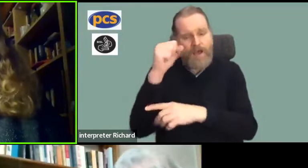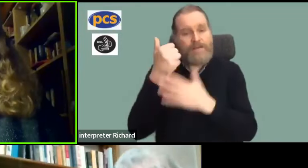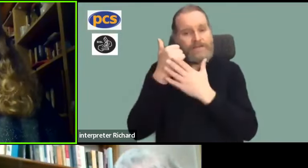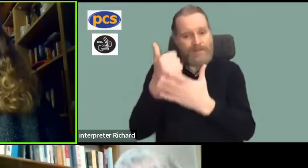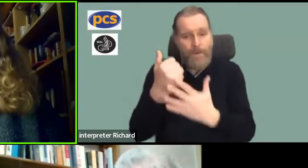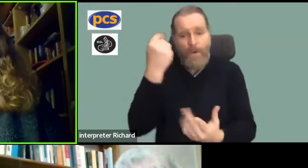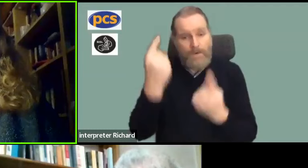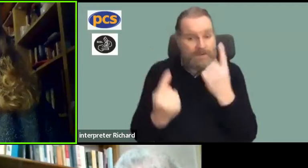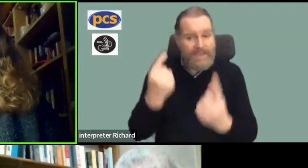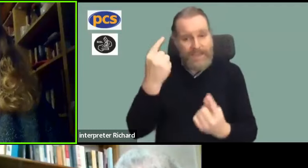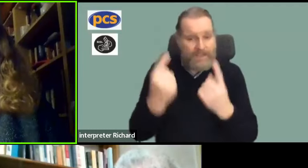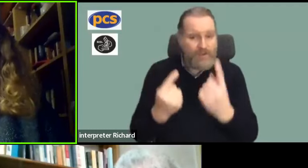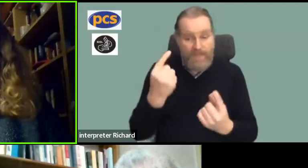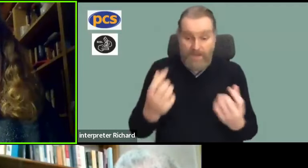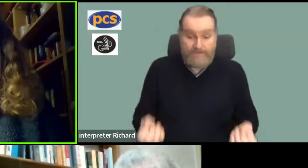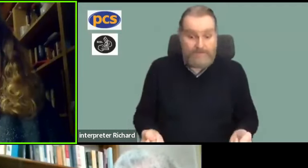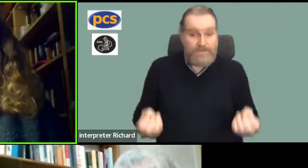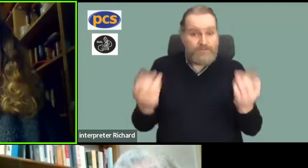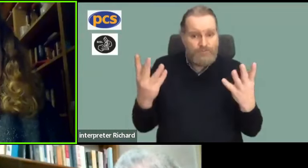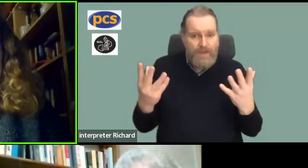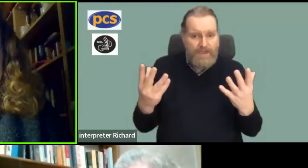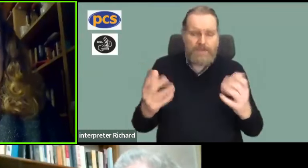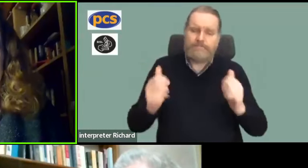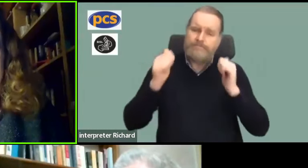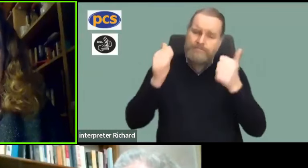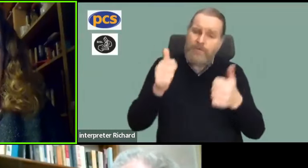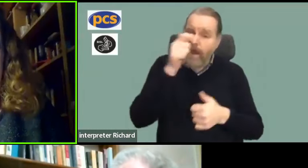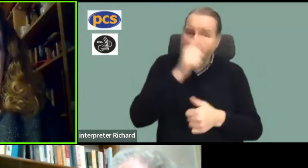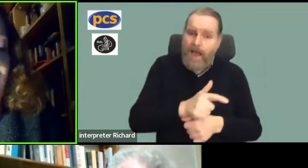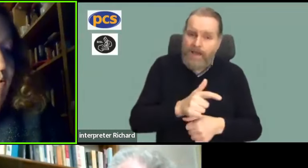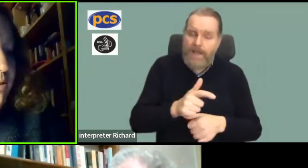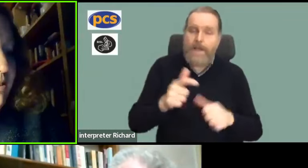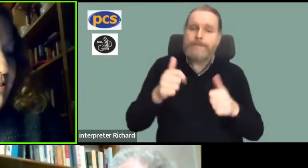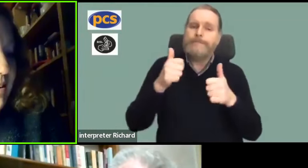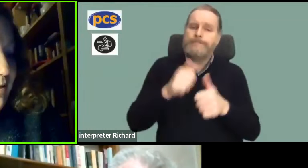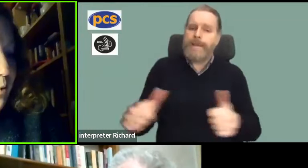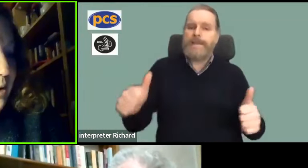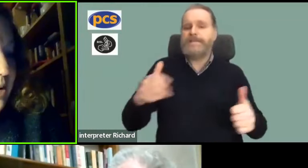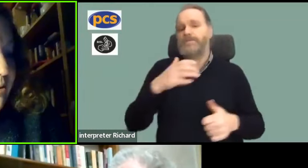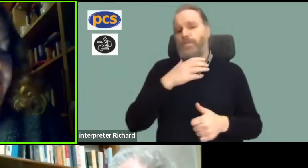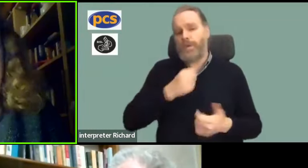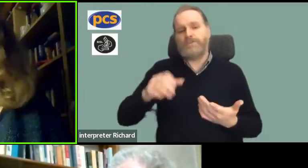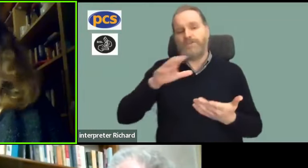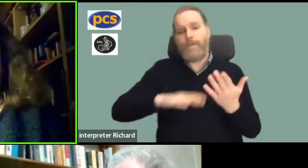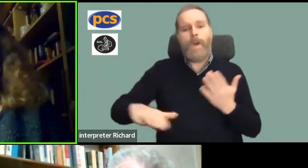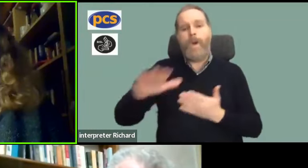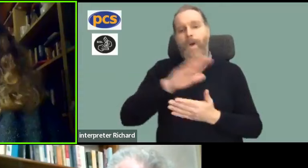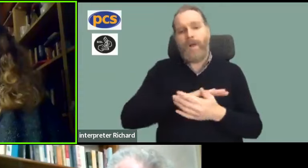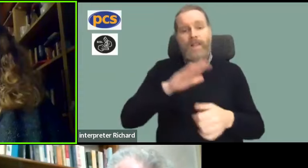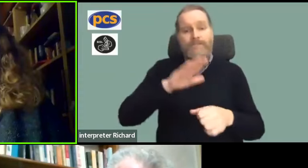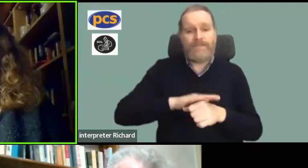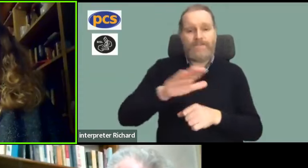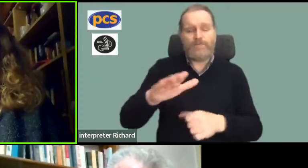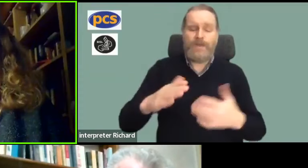ch. Show Show your solidarity to all of the strikers, and if you re taking re taking strike actually solidarity to you u, and best u, and best wishes for a